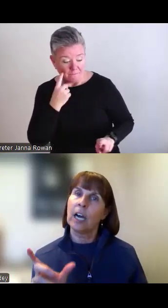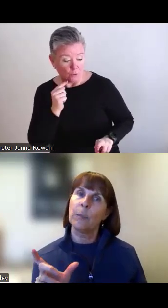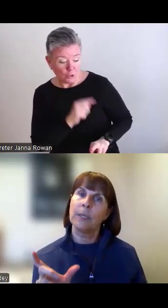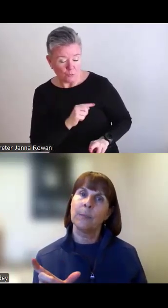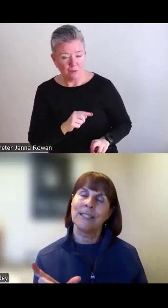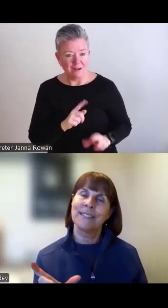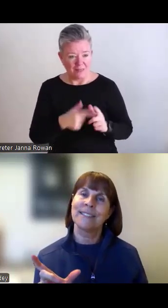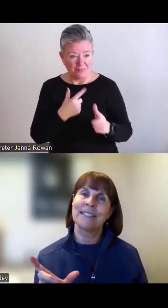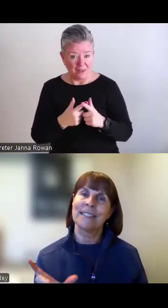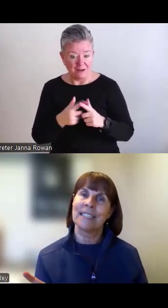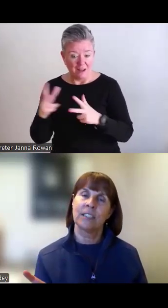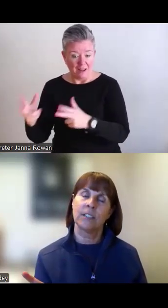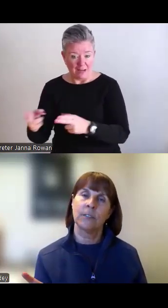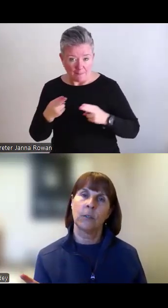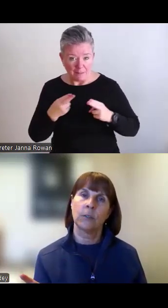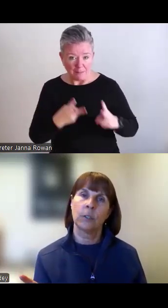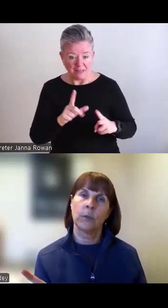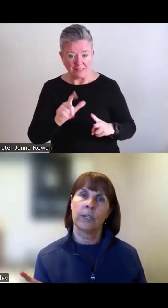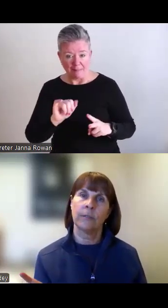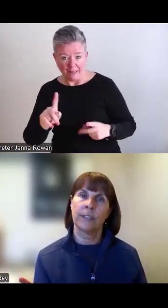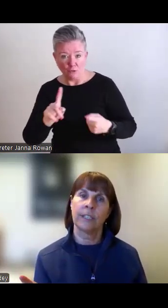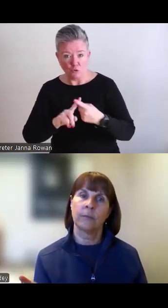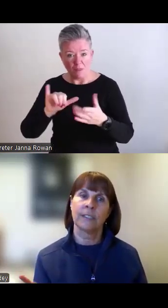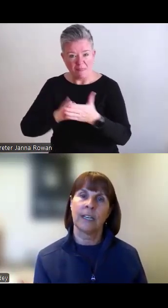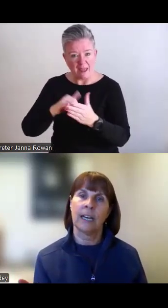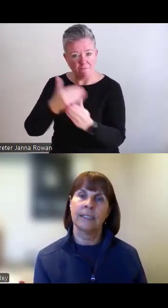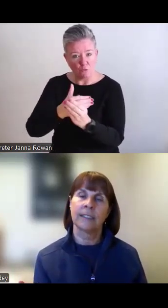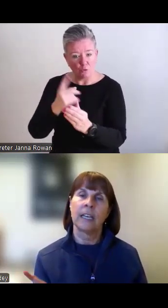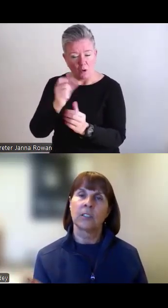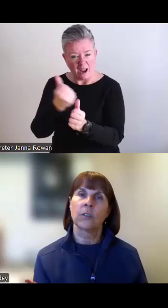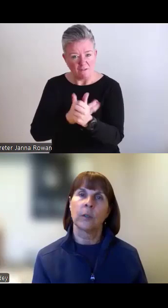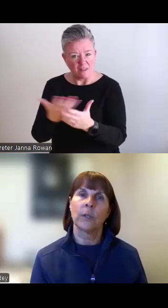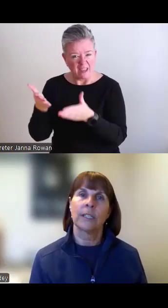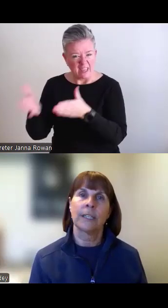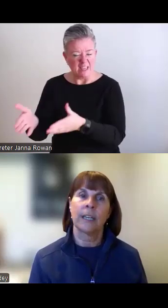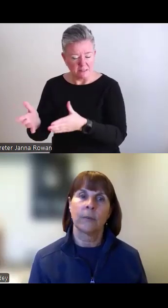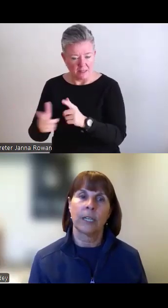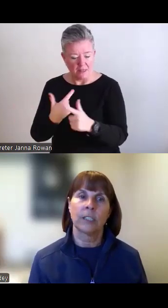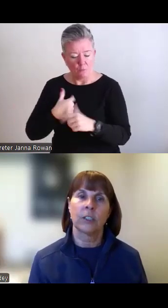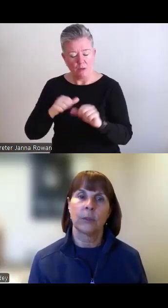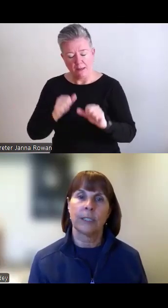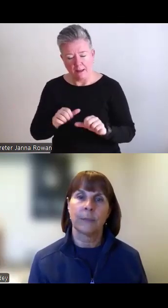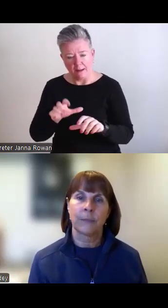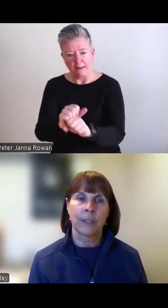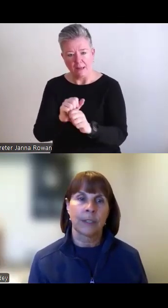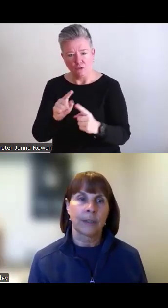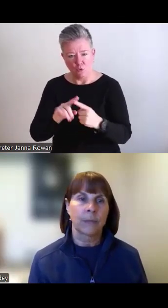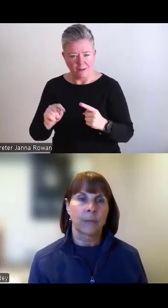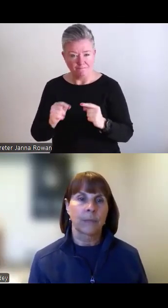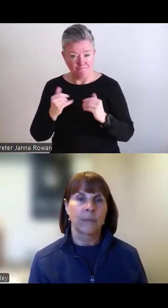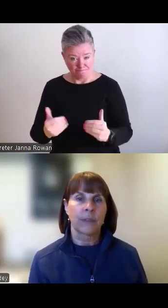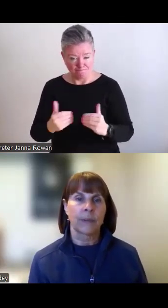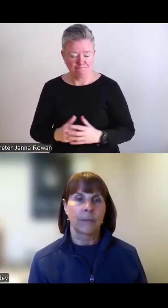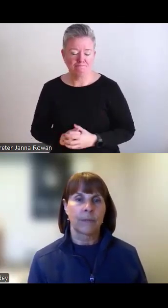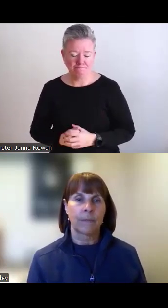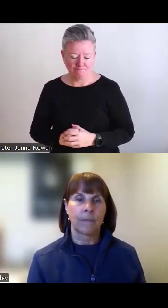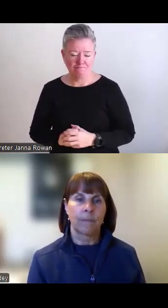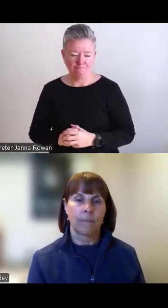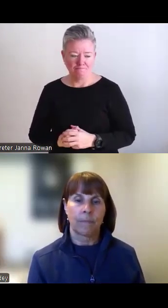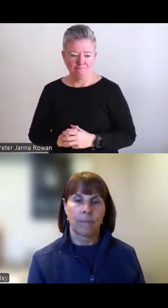then copy and paste the link to the folder where everything resides so that we can get right to it.